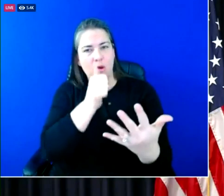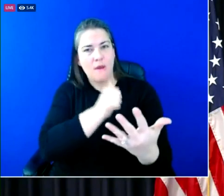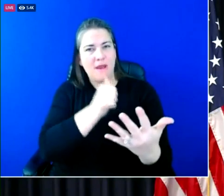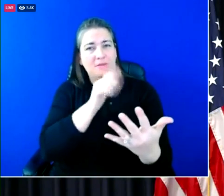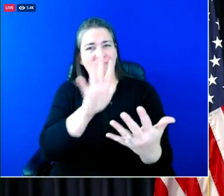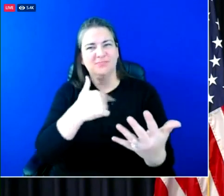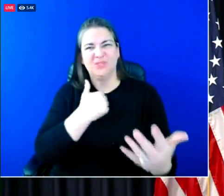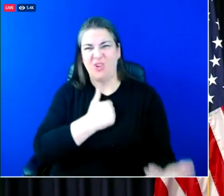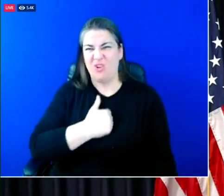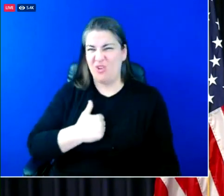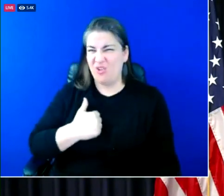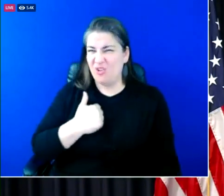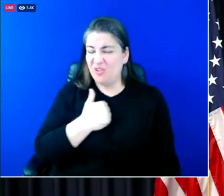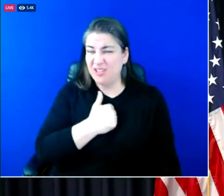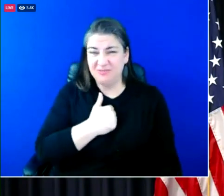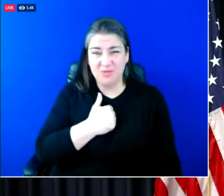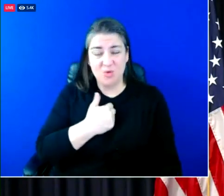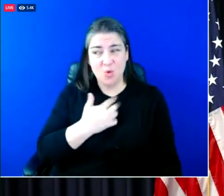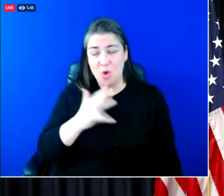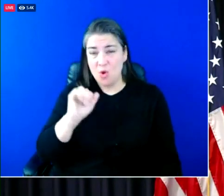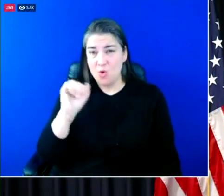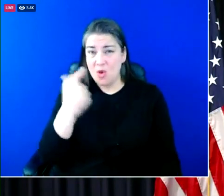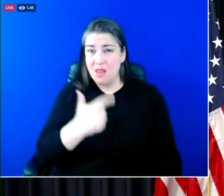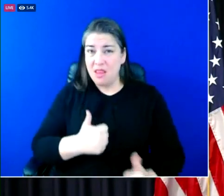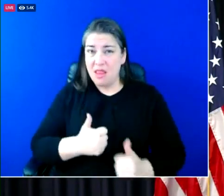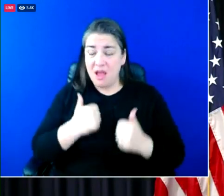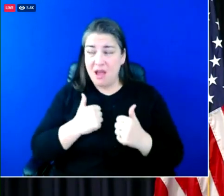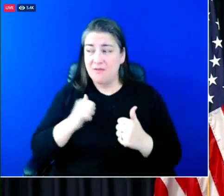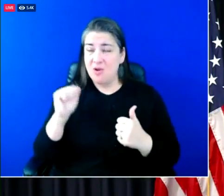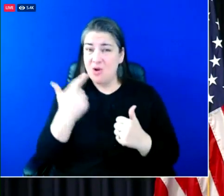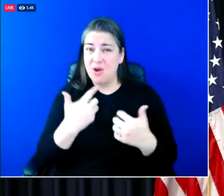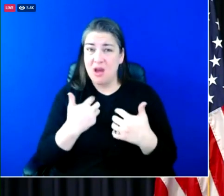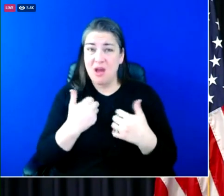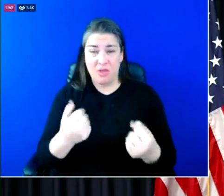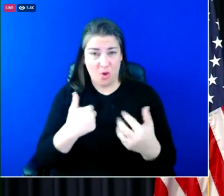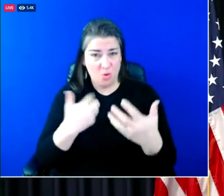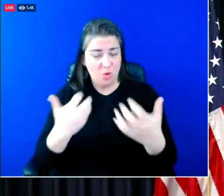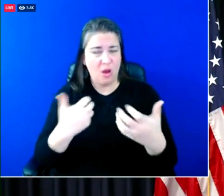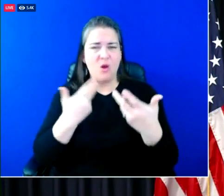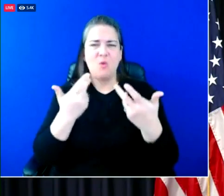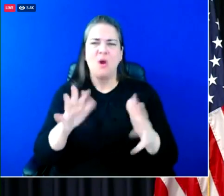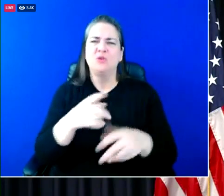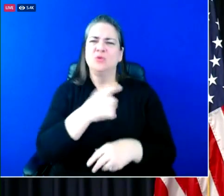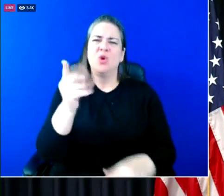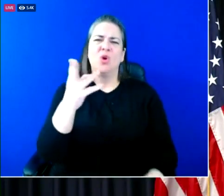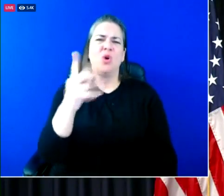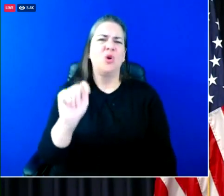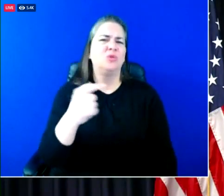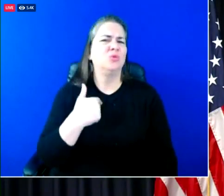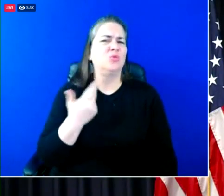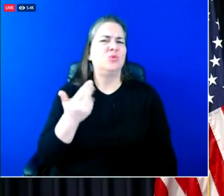everybody alive and healthy during this pandemic, we don't want you harmed out on the roadways. And we don't want those vaccinators and people working at